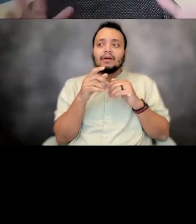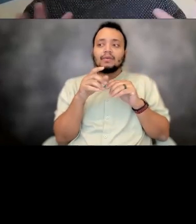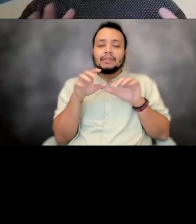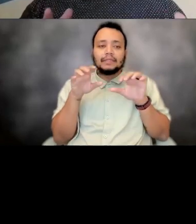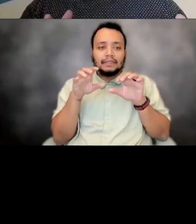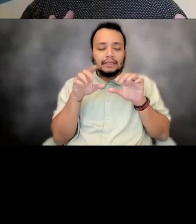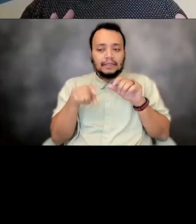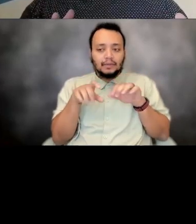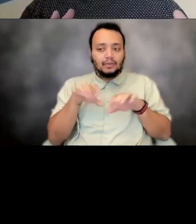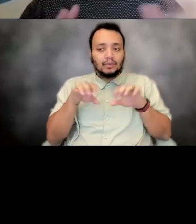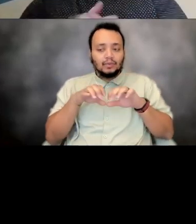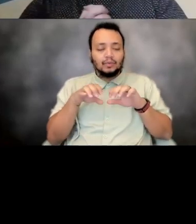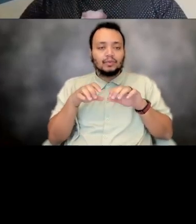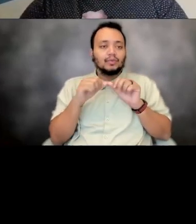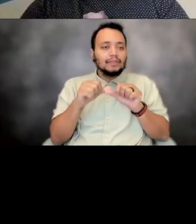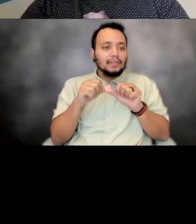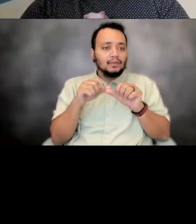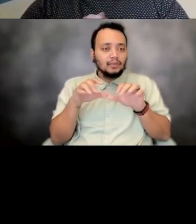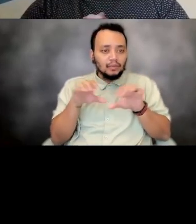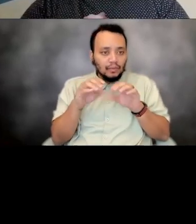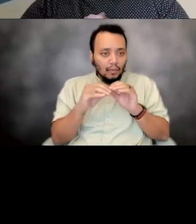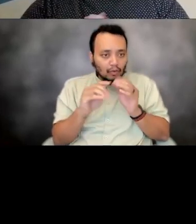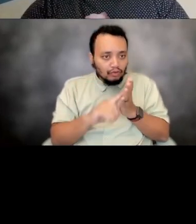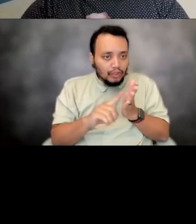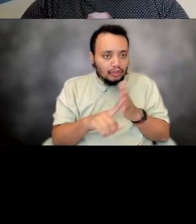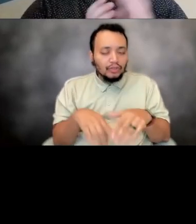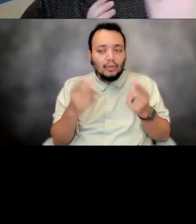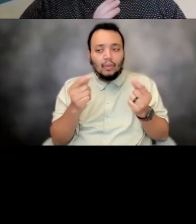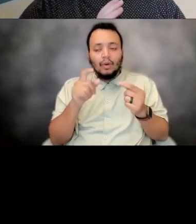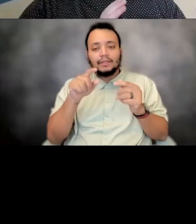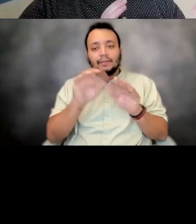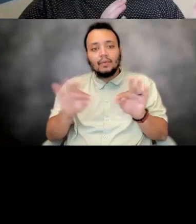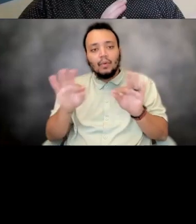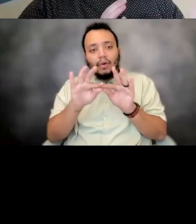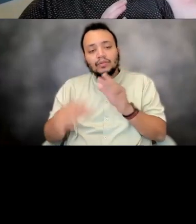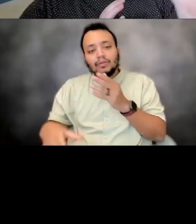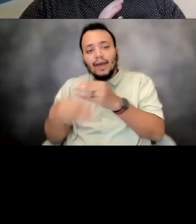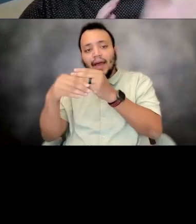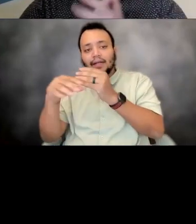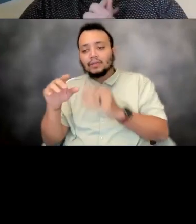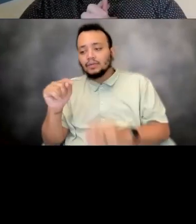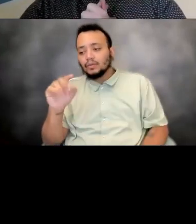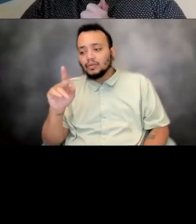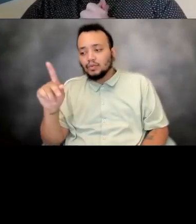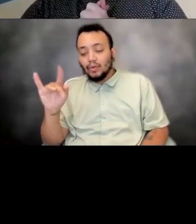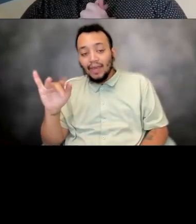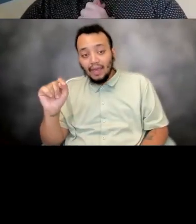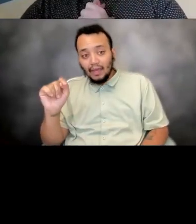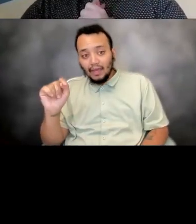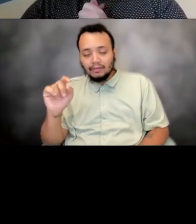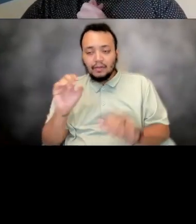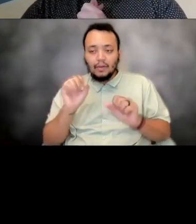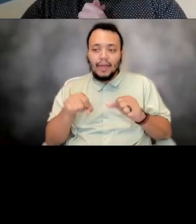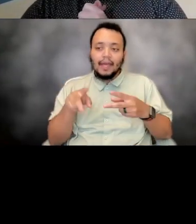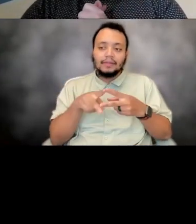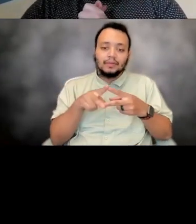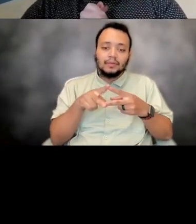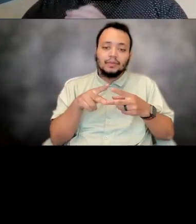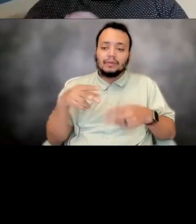What do we need to put in the toolkit? So you can use Poll Everywhere or the chat. What are you curious about?